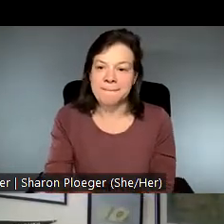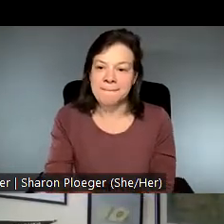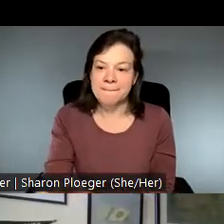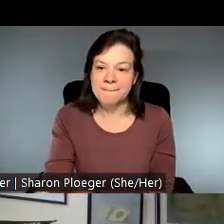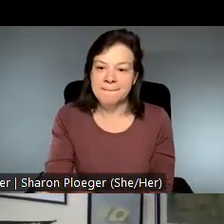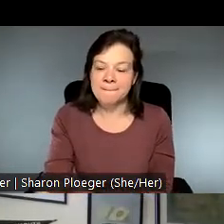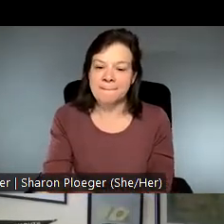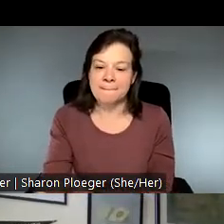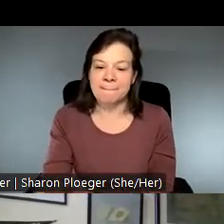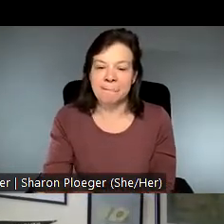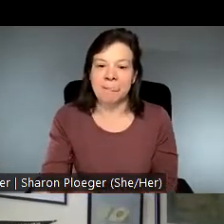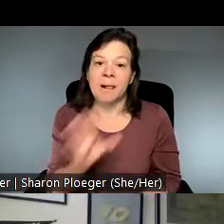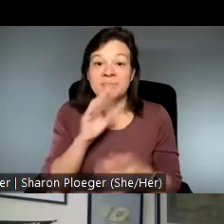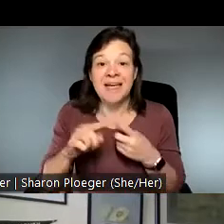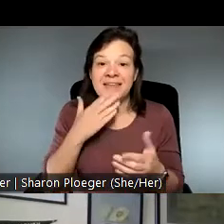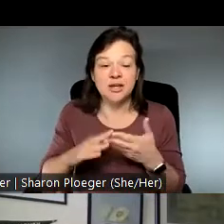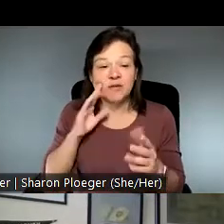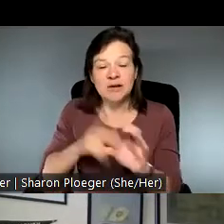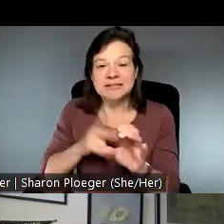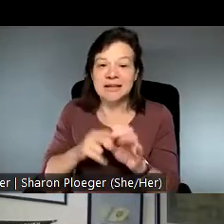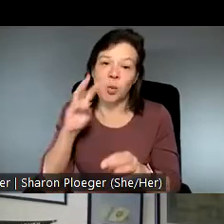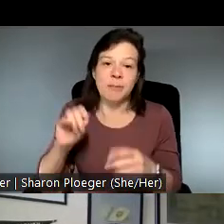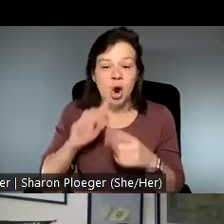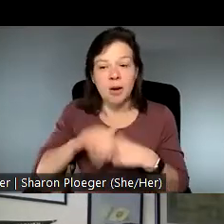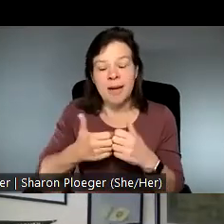[Screen Reader] Thank you for attending this webinar about creating accessible handouts.